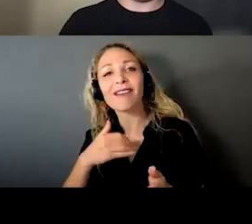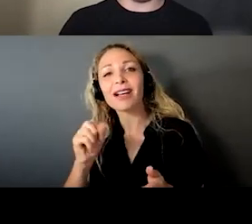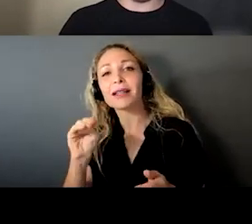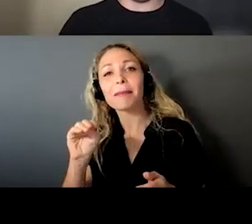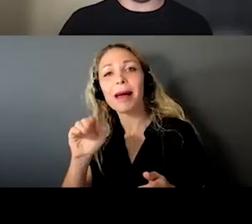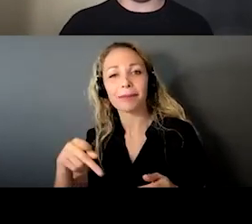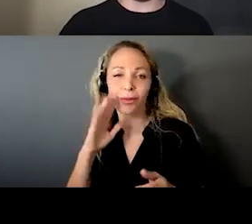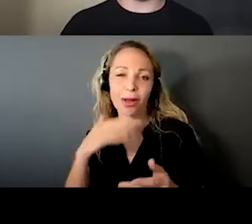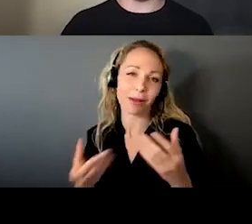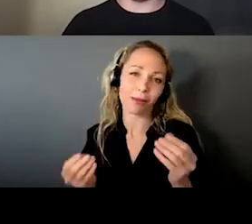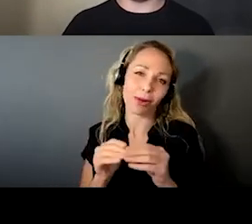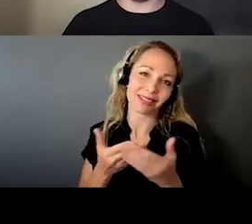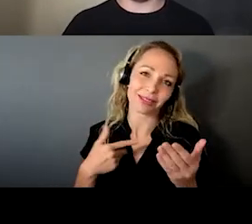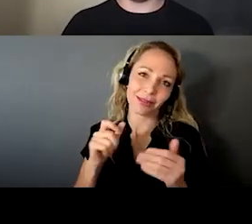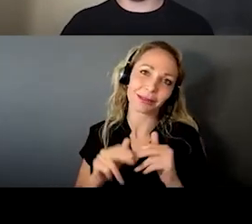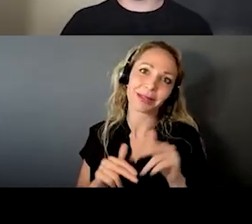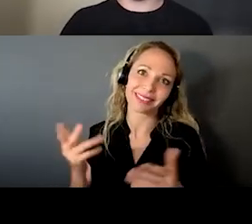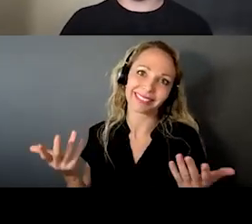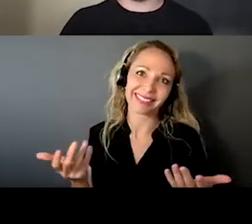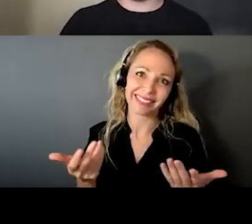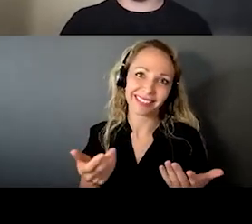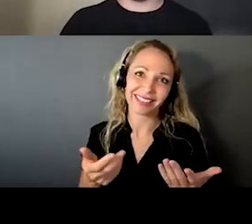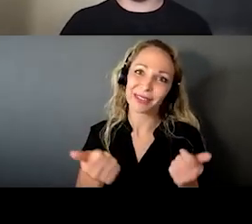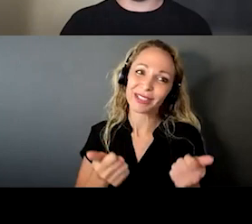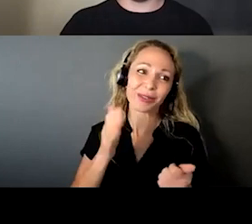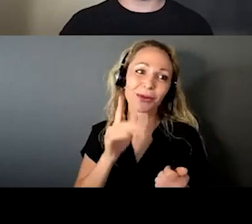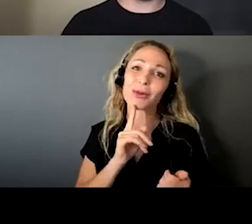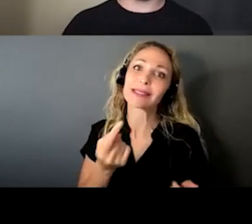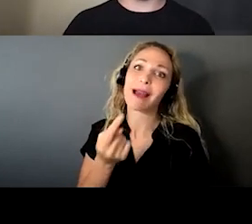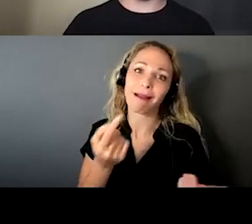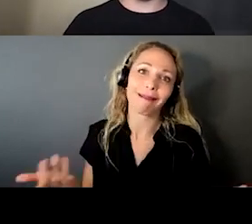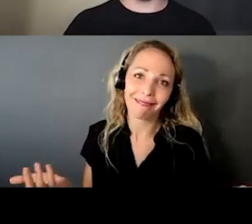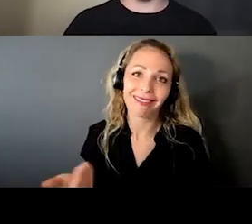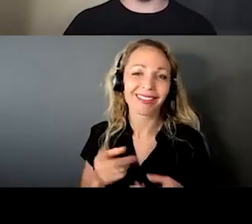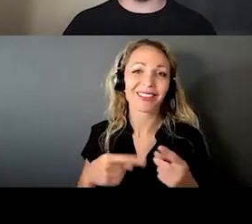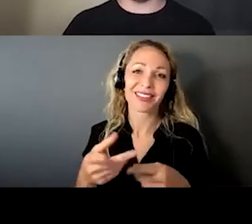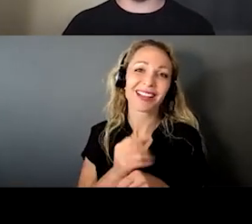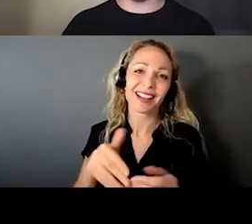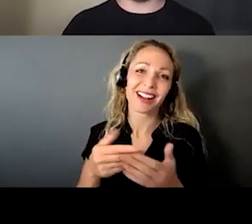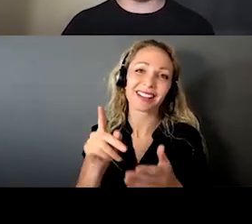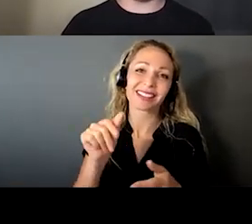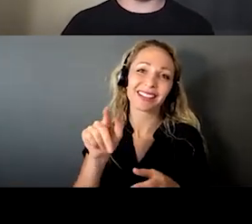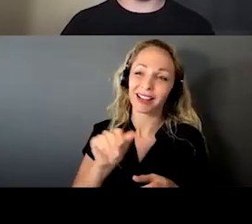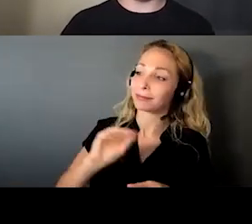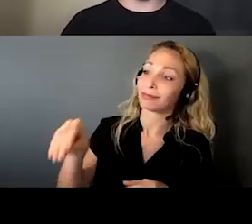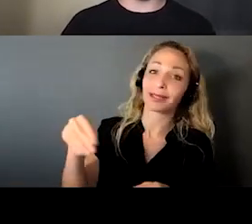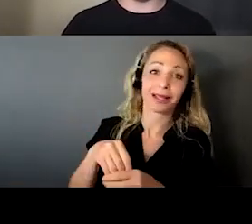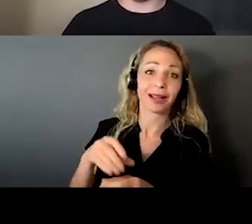BUILD, THAT WOULD SUCK. ONCE YOU GET THAT DATA INTO A CUSTOM OBJECT, YOU CAN WHAT YOU WANT.